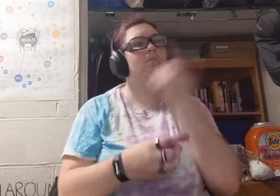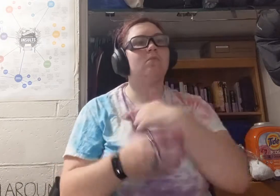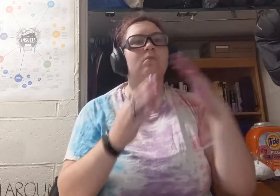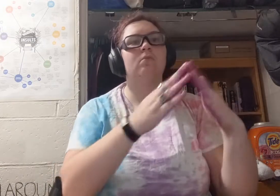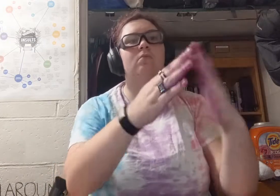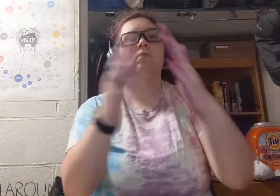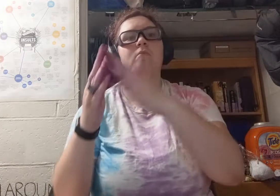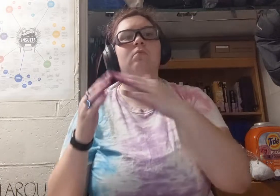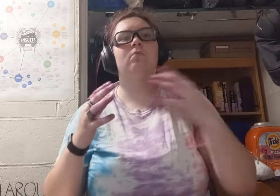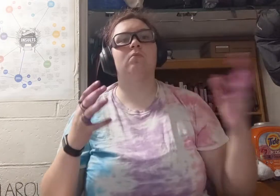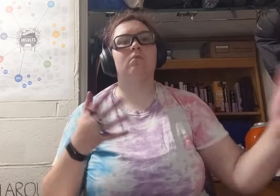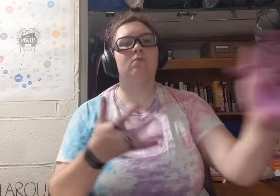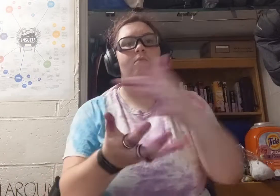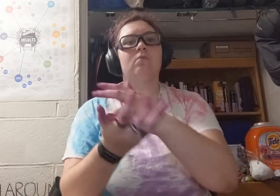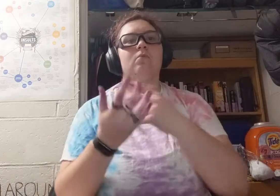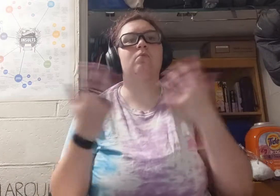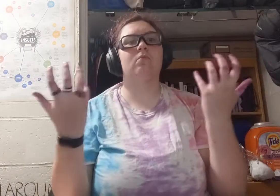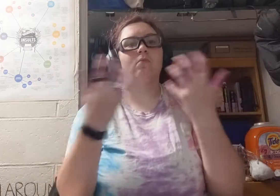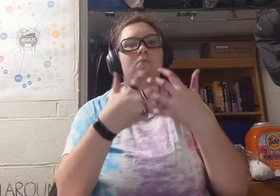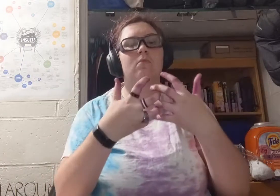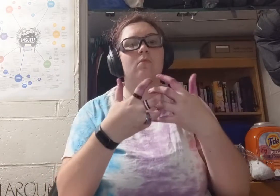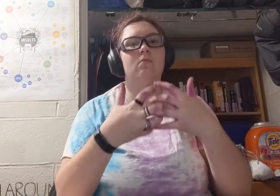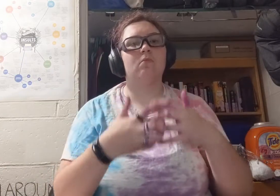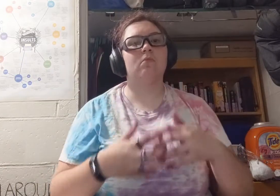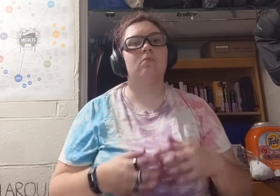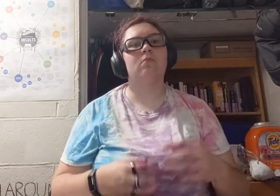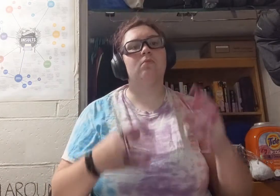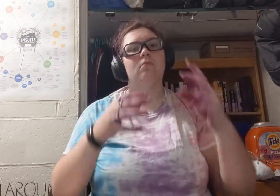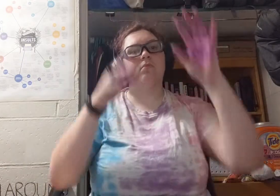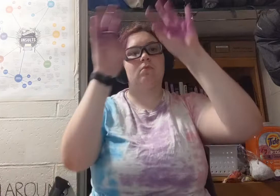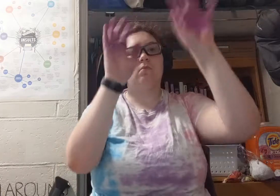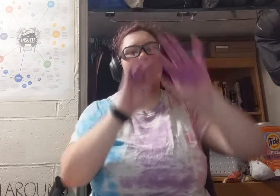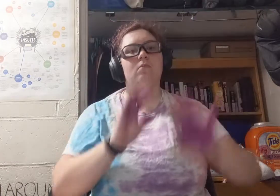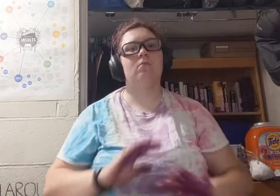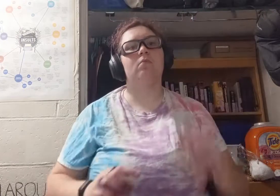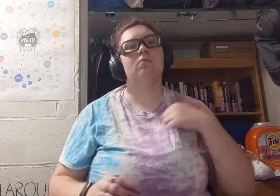my heart is in the brushstrokes of the world that i have written